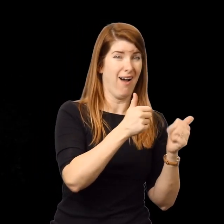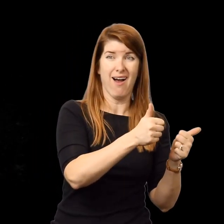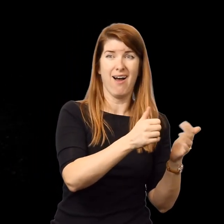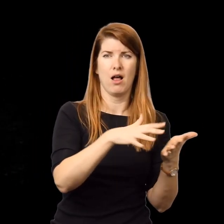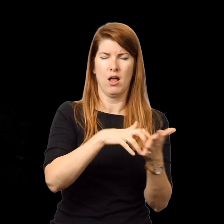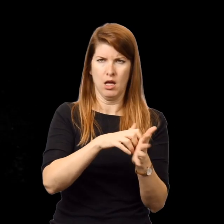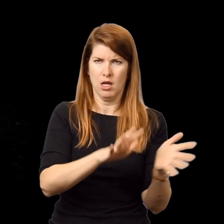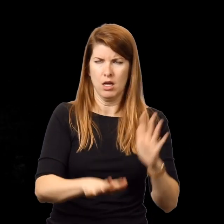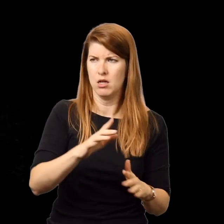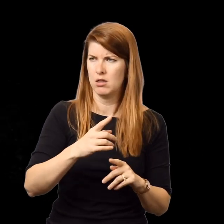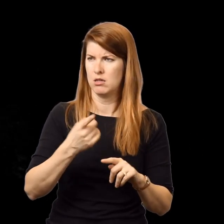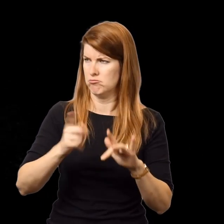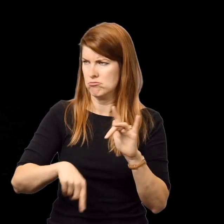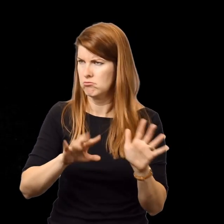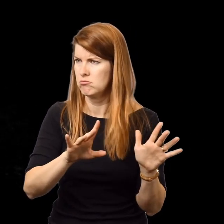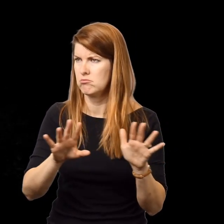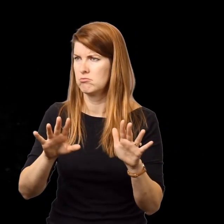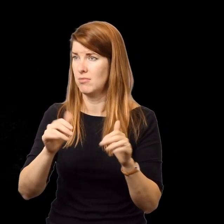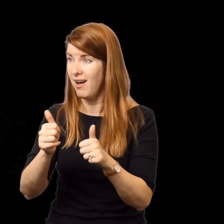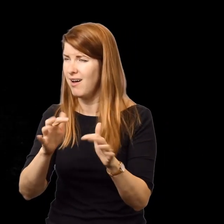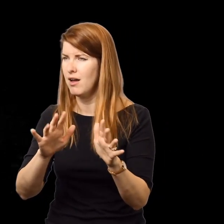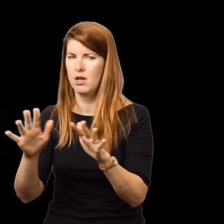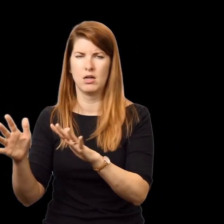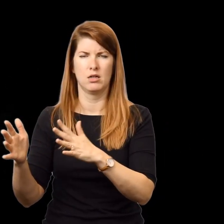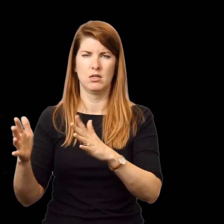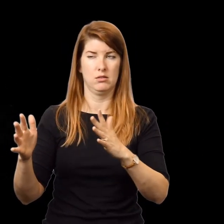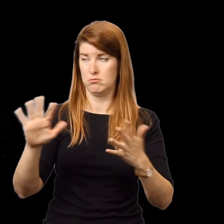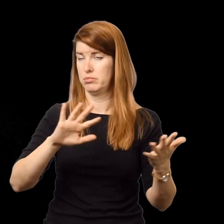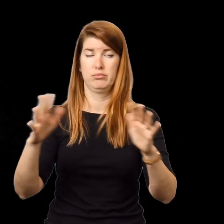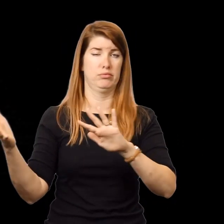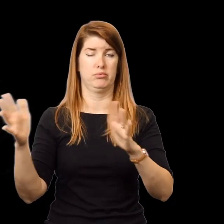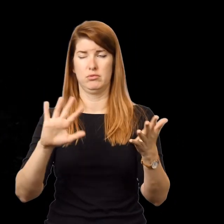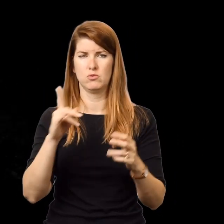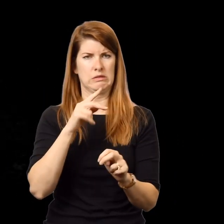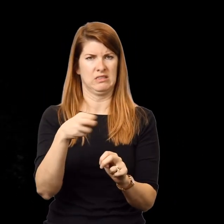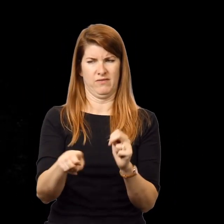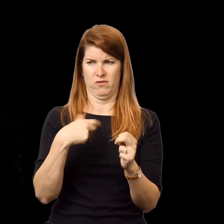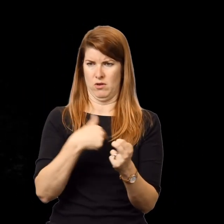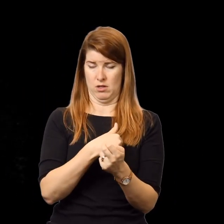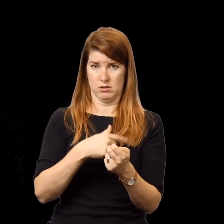and that's really important when they come into school for us to be able to know,